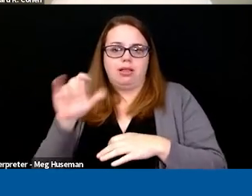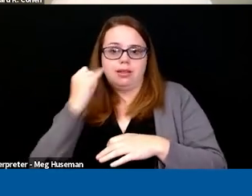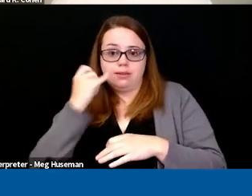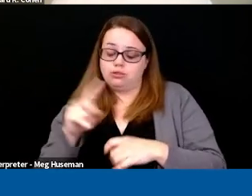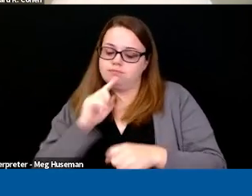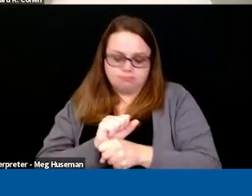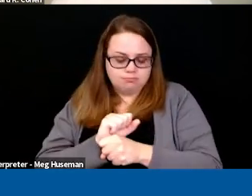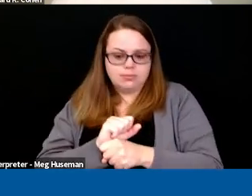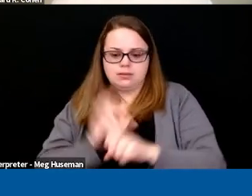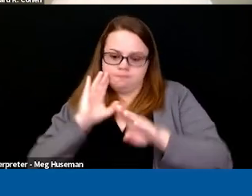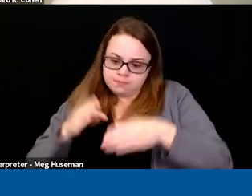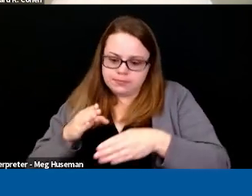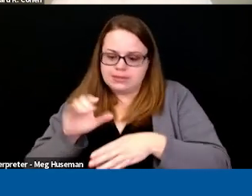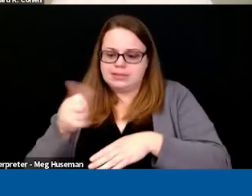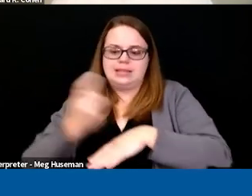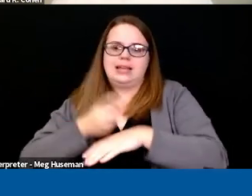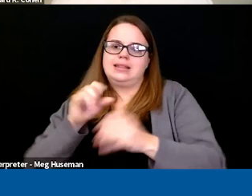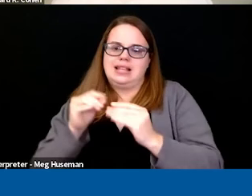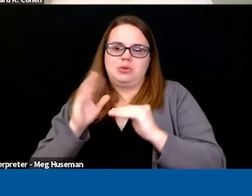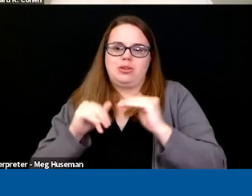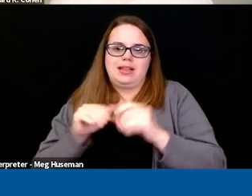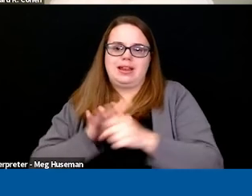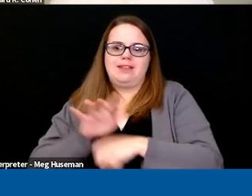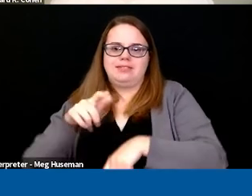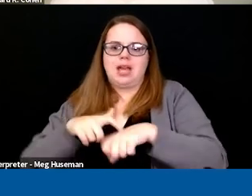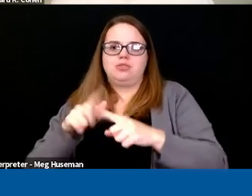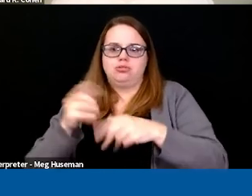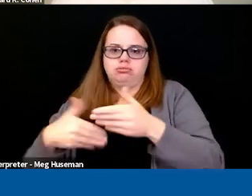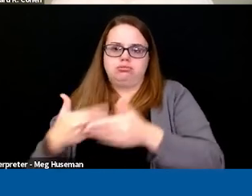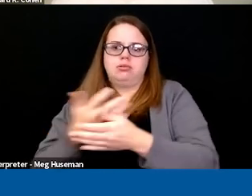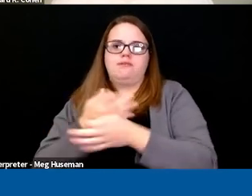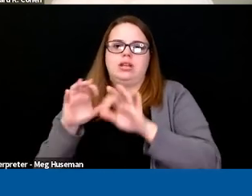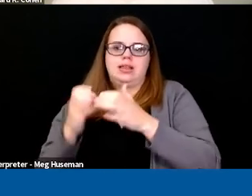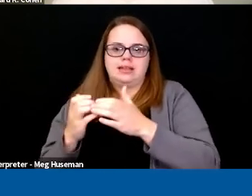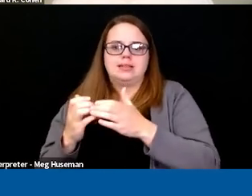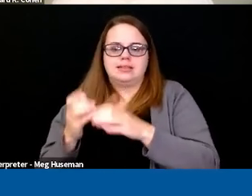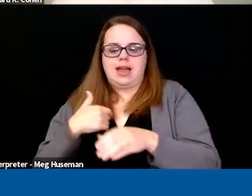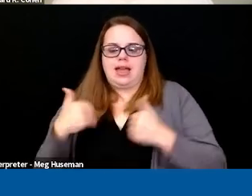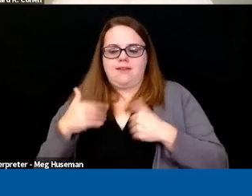is more than enough time to get through the three courses that I have there. On the short end, they're an hour and a half;